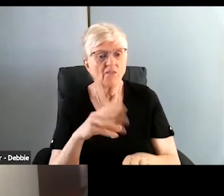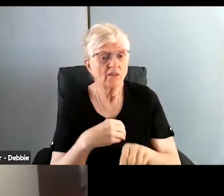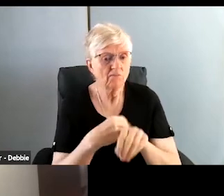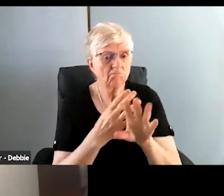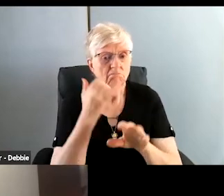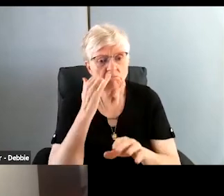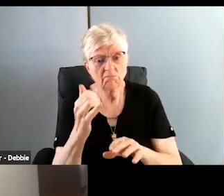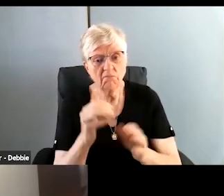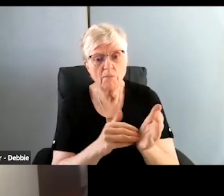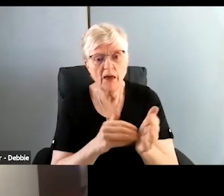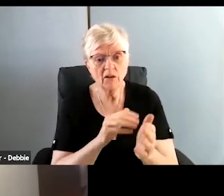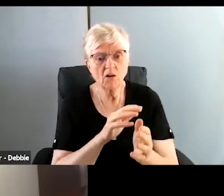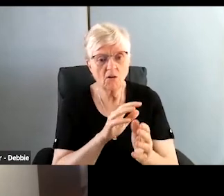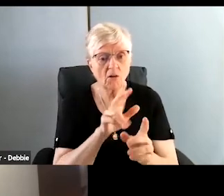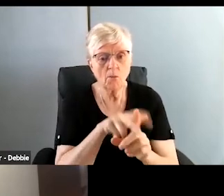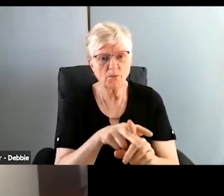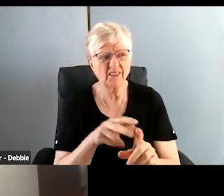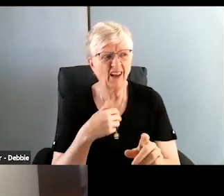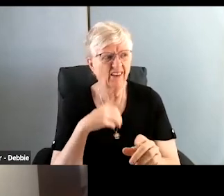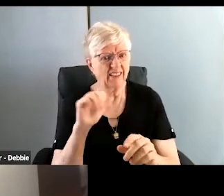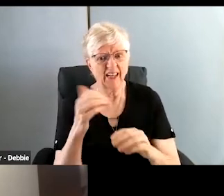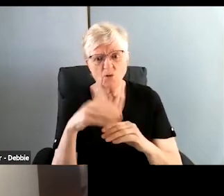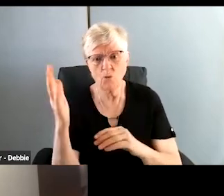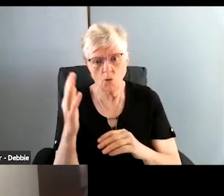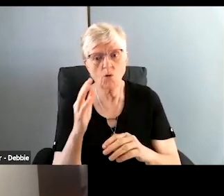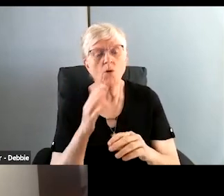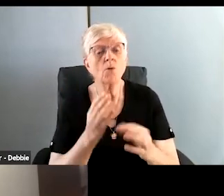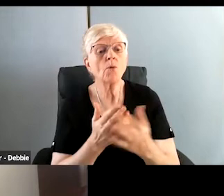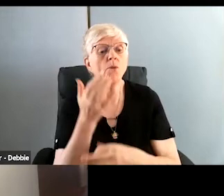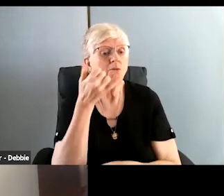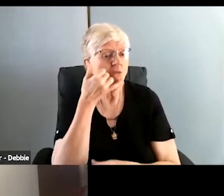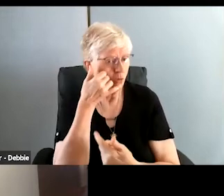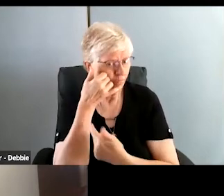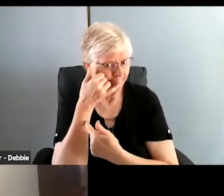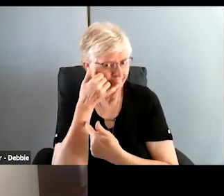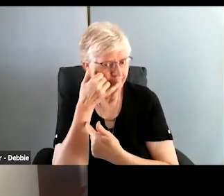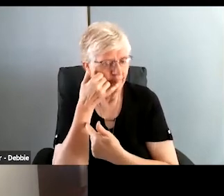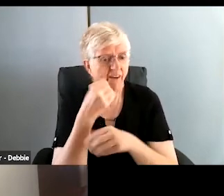SO FROM ONE RESPONDENT, WE HEARD "ALL THE VIRTUAL MEDICAL APPOINTMENTS, TEN PLUS I HAD APPOINTMENTS, TEN PLUS I HAD WERE TELEPHONE. WERE TELEPHONE. VIDEO OPTION WOULD BE MUCH EASIER FOR A LIP READER